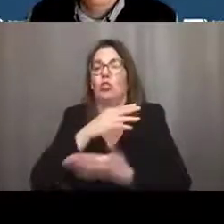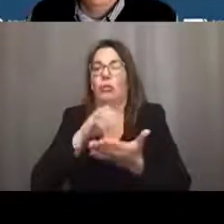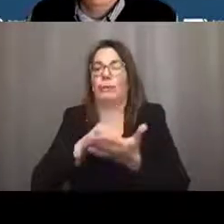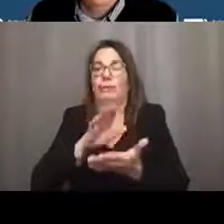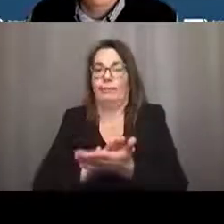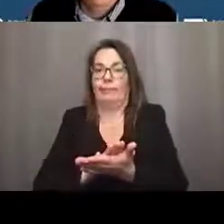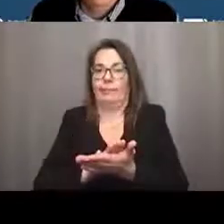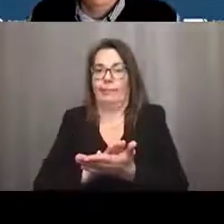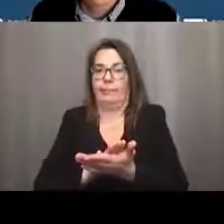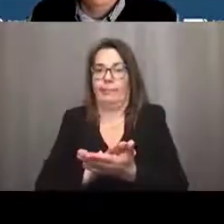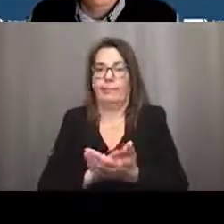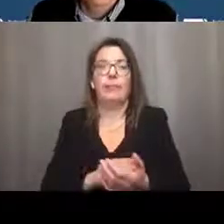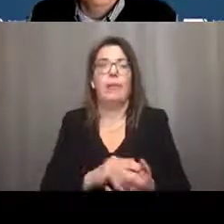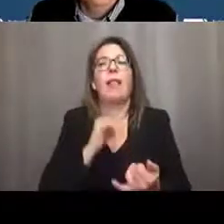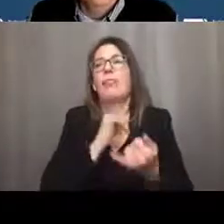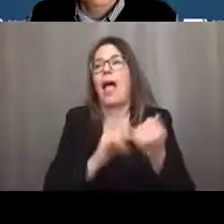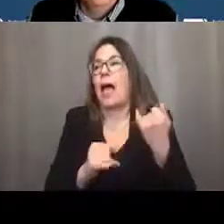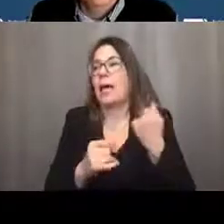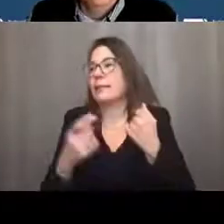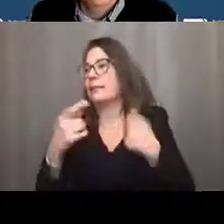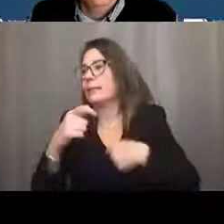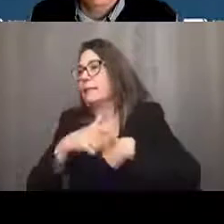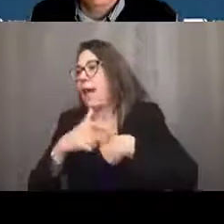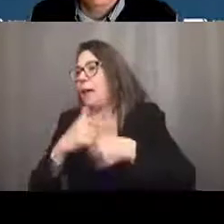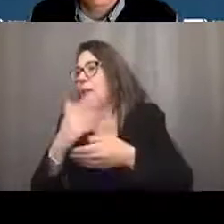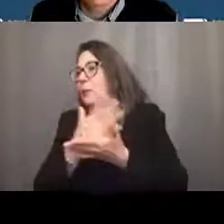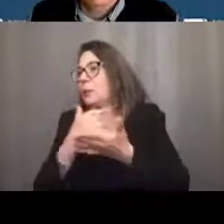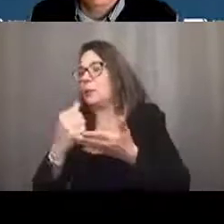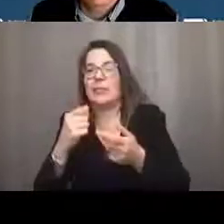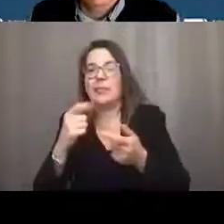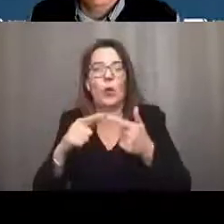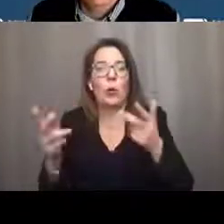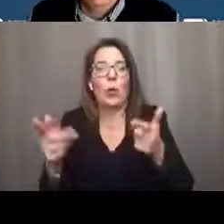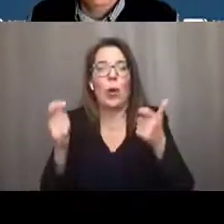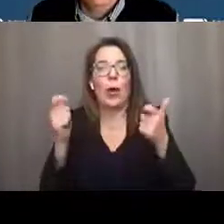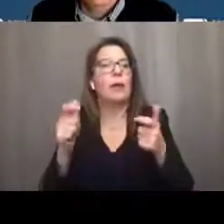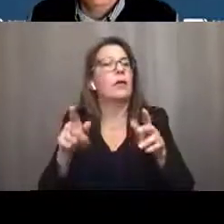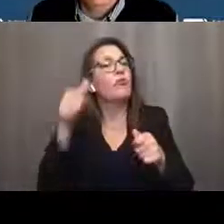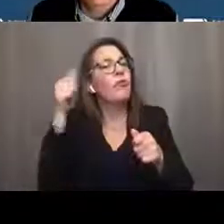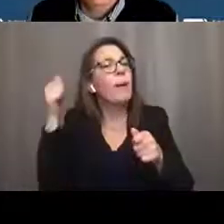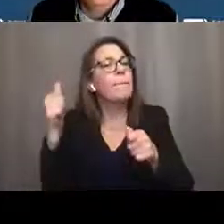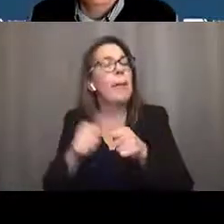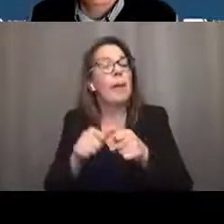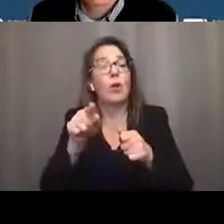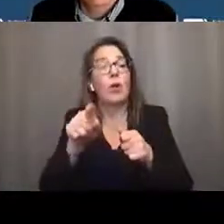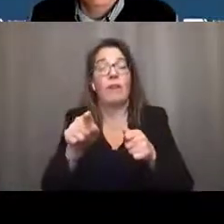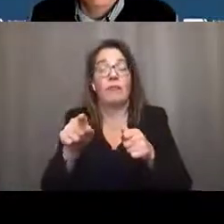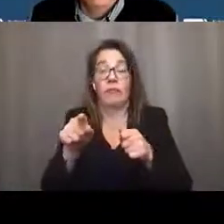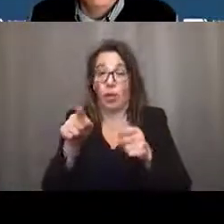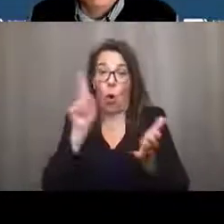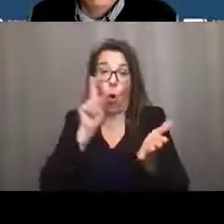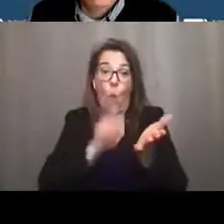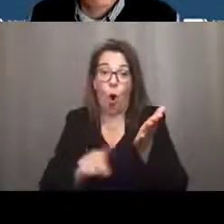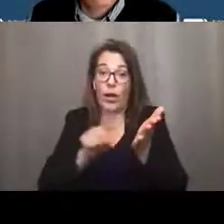Lastly, and I know we're running out of time so I'll do this quickly. Please remember that if your subject audit requirements